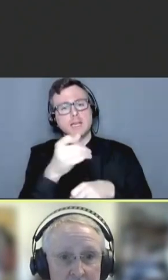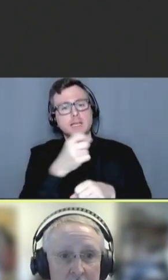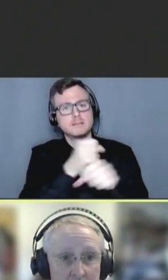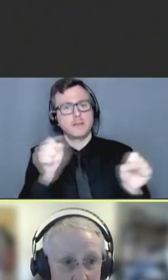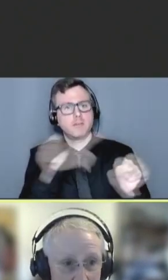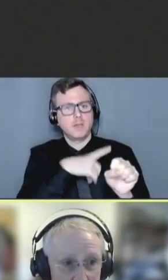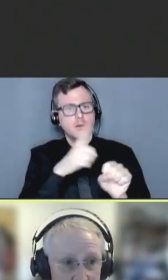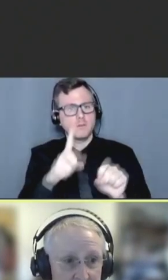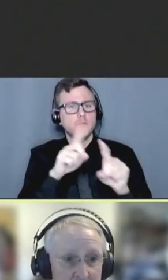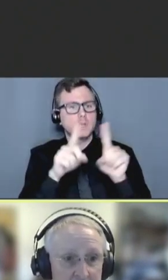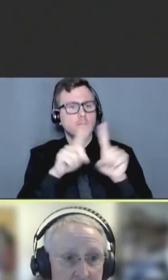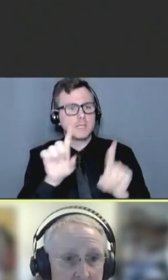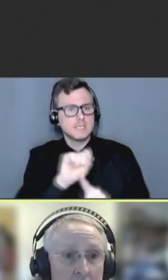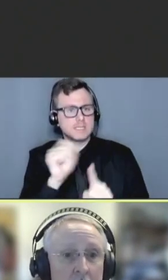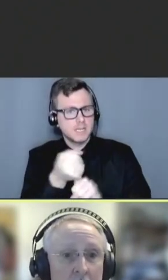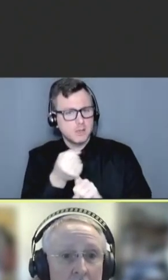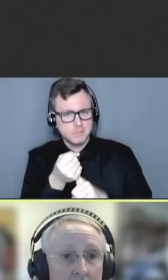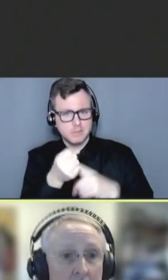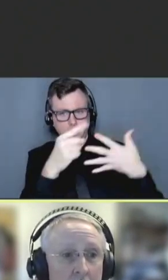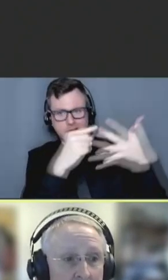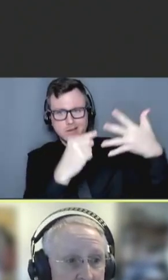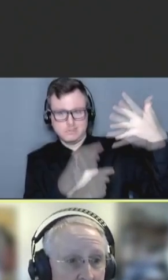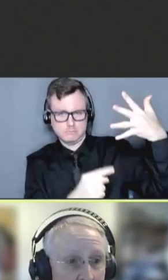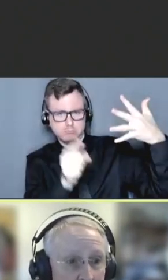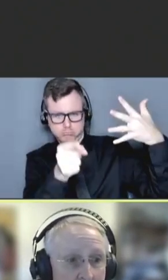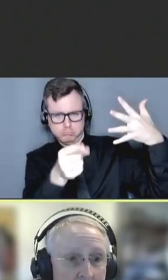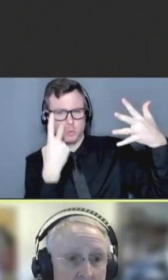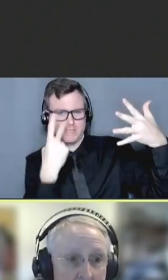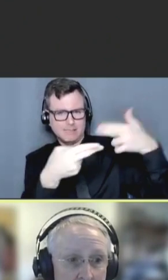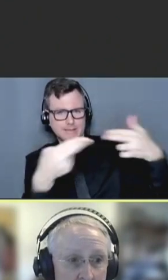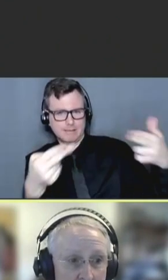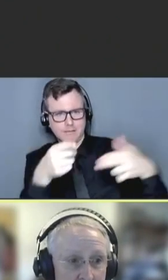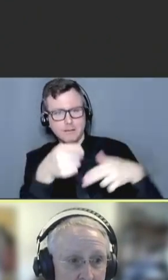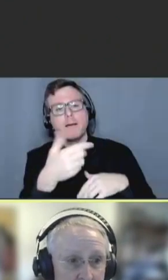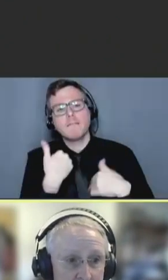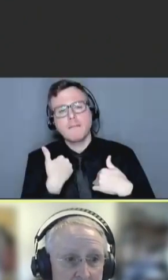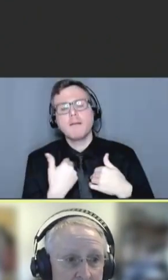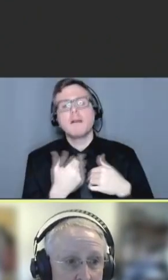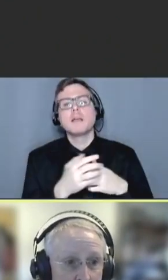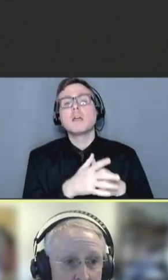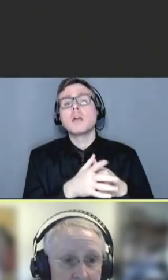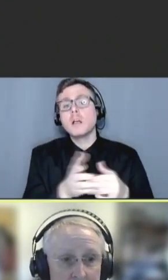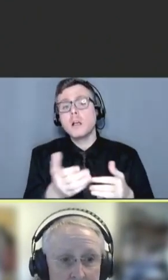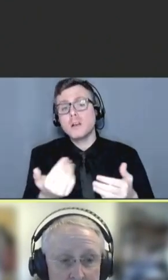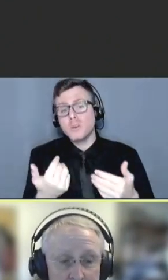as listed here on the slide, and also have received input from international